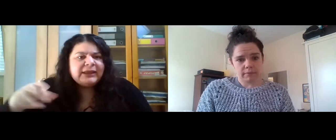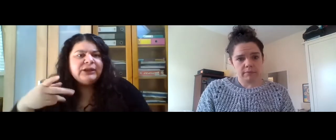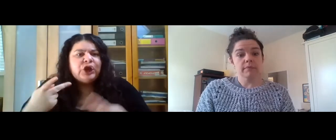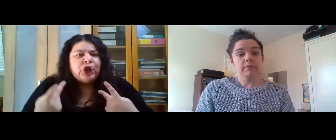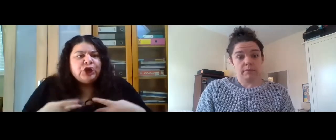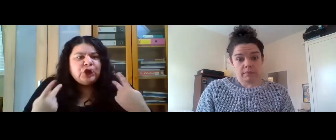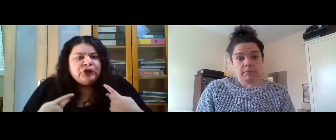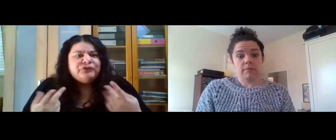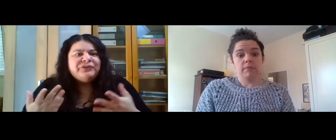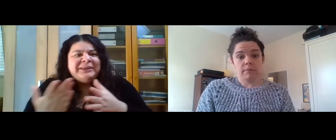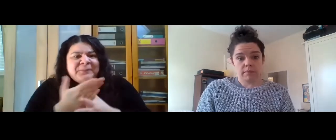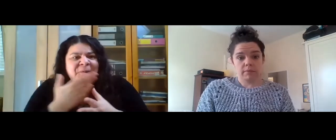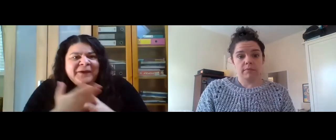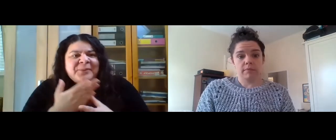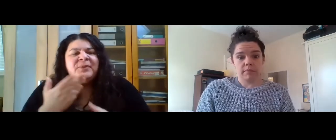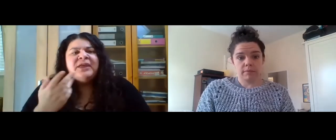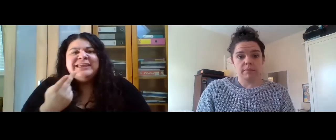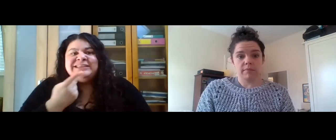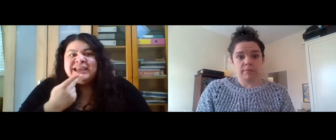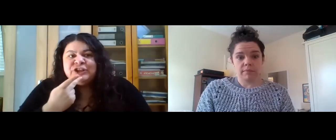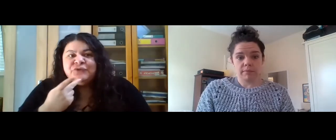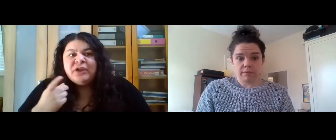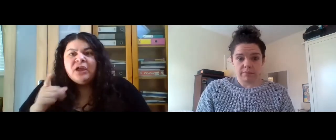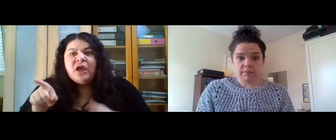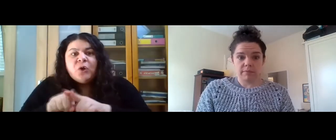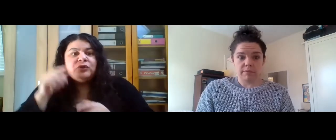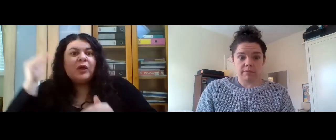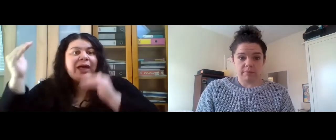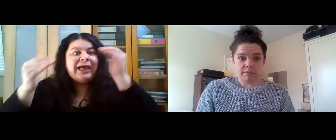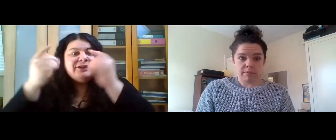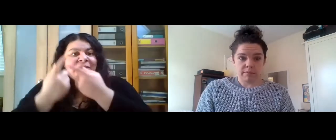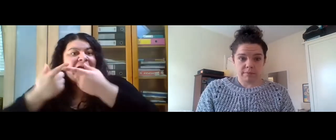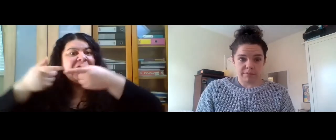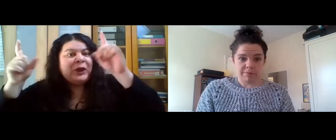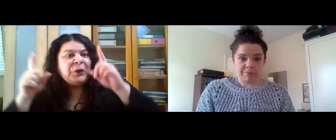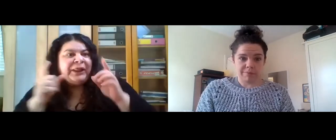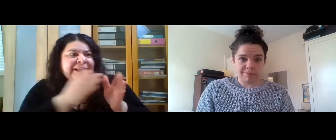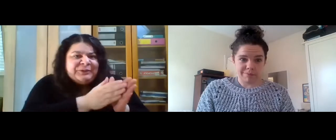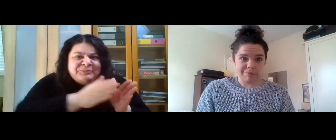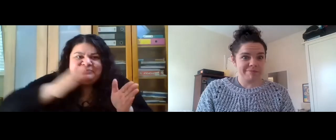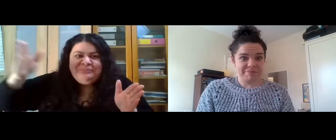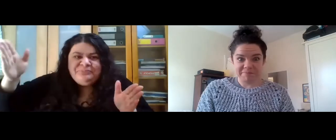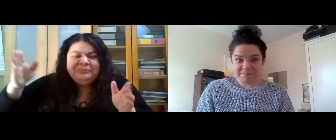nurseries, primary and secondary schools, and colleges / further education.